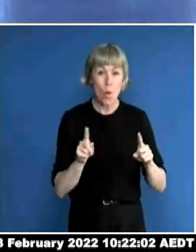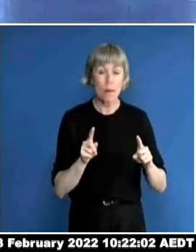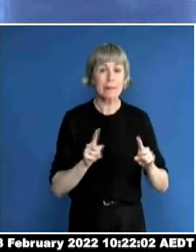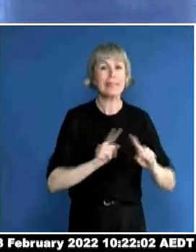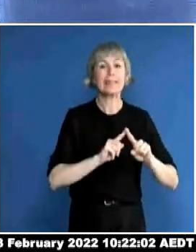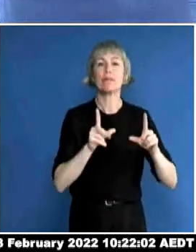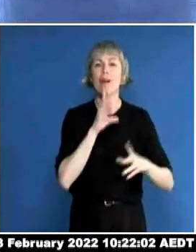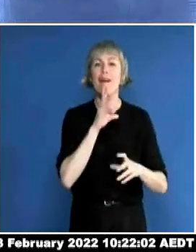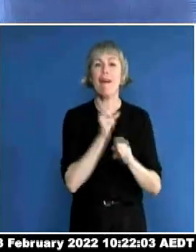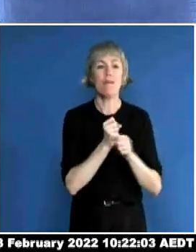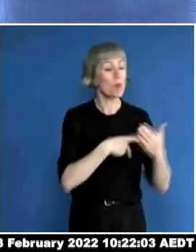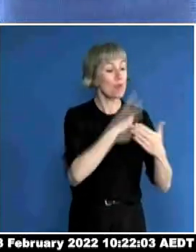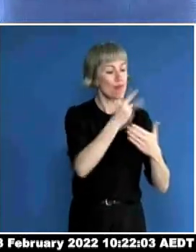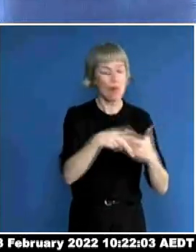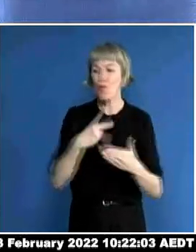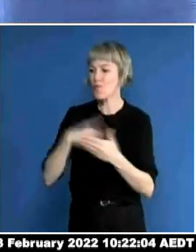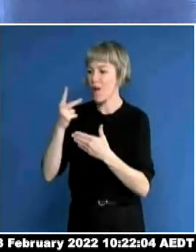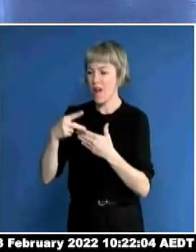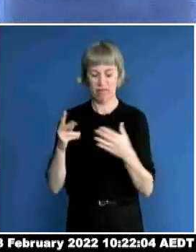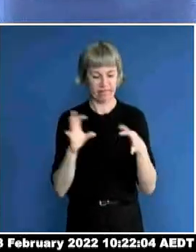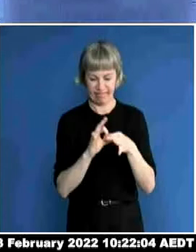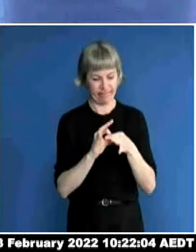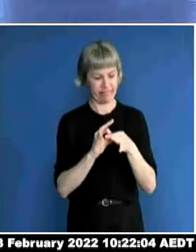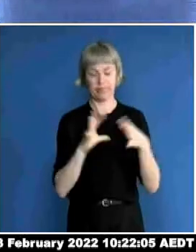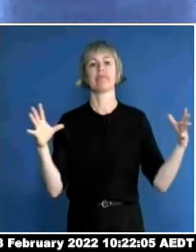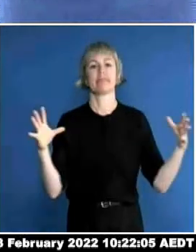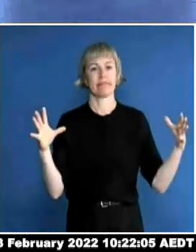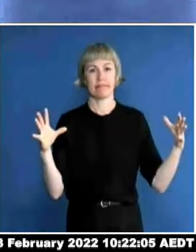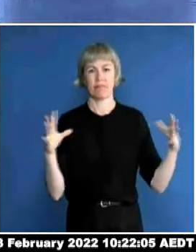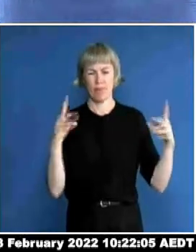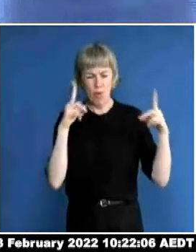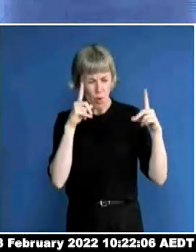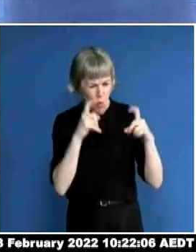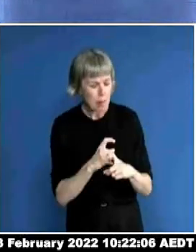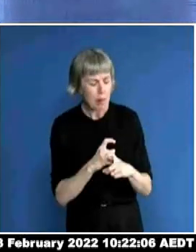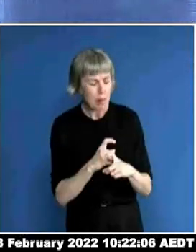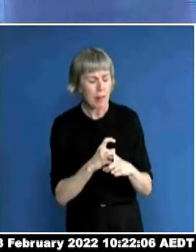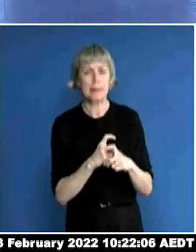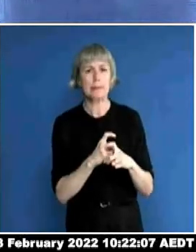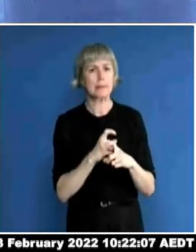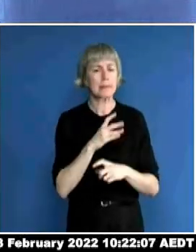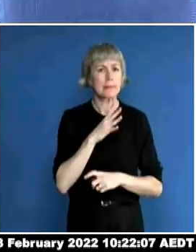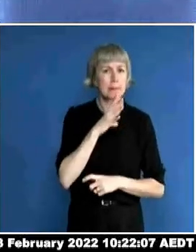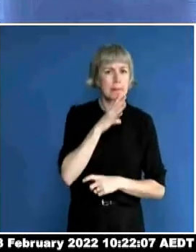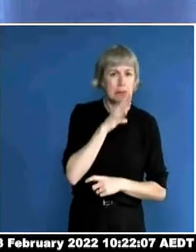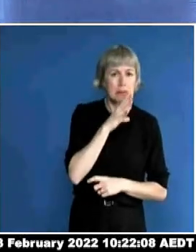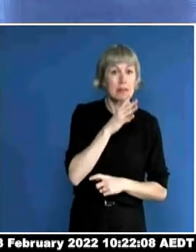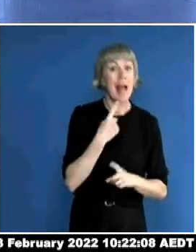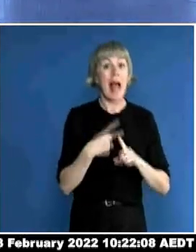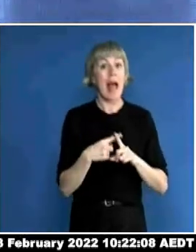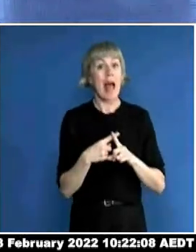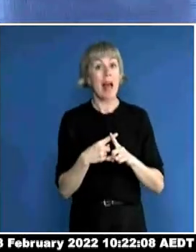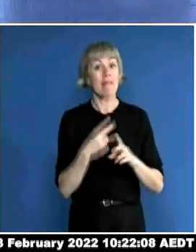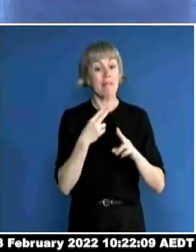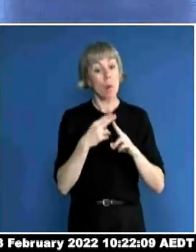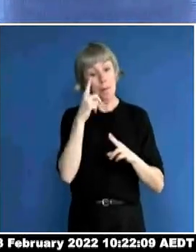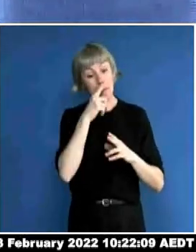including complexity and variants around eligibility requirements; overly complex and